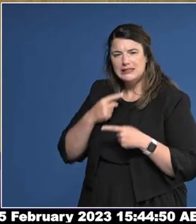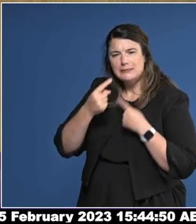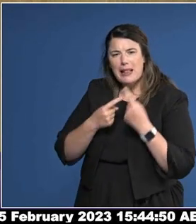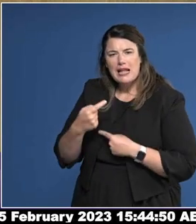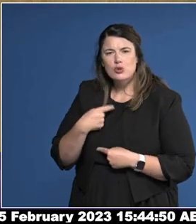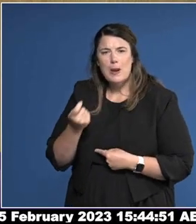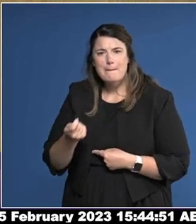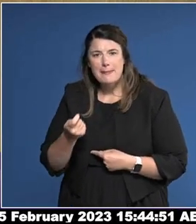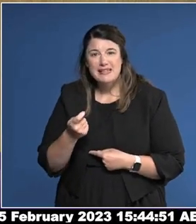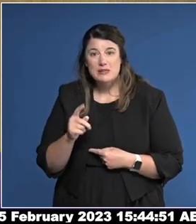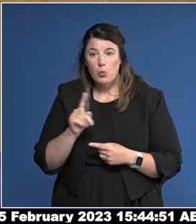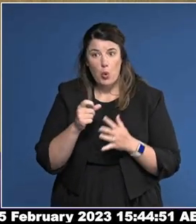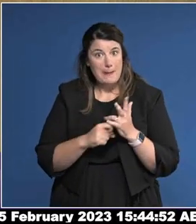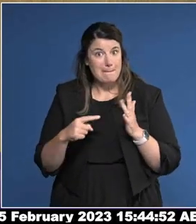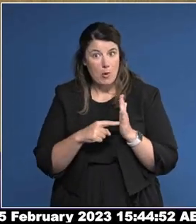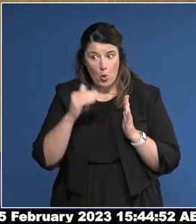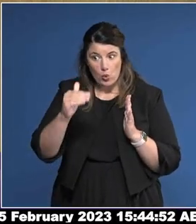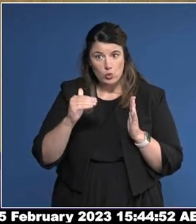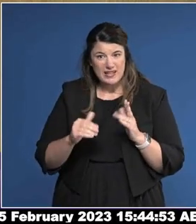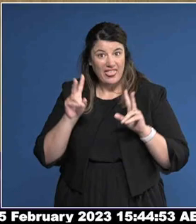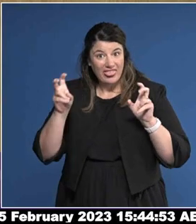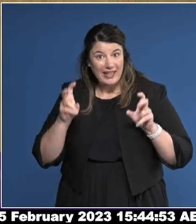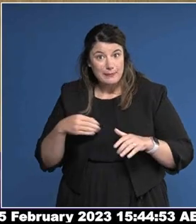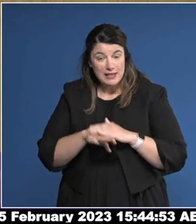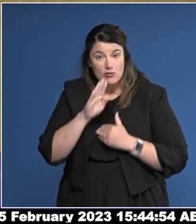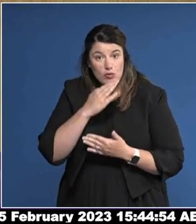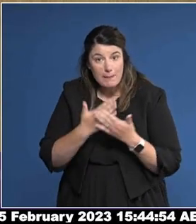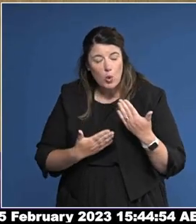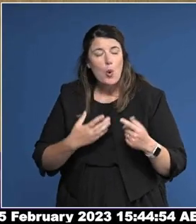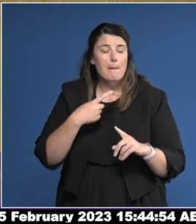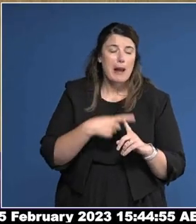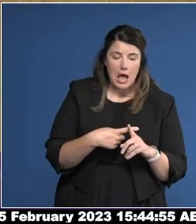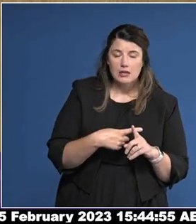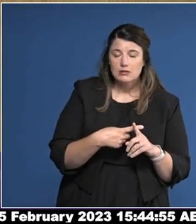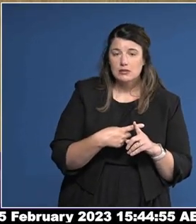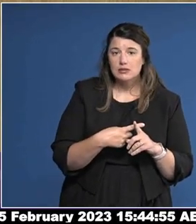themes that were found in the report and also some of the recommendations for our